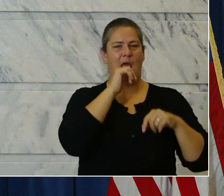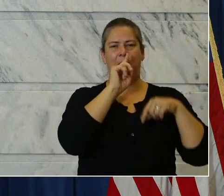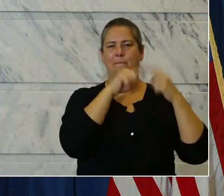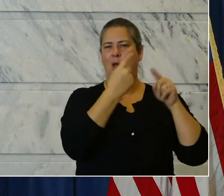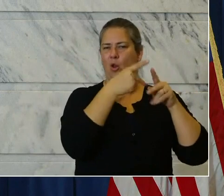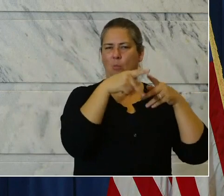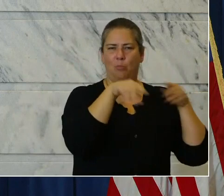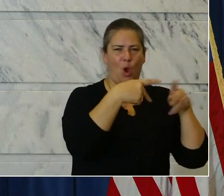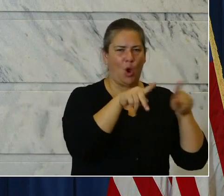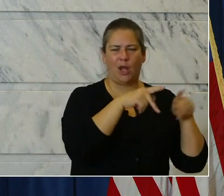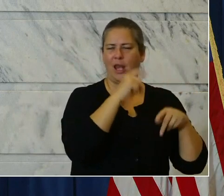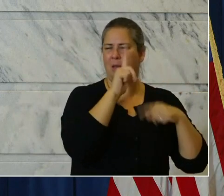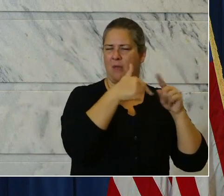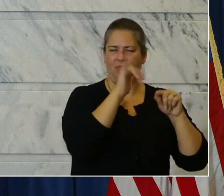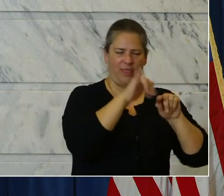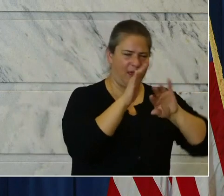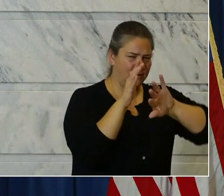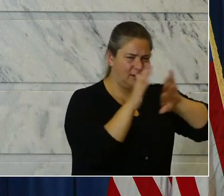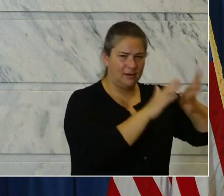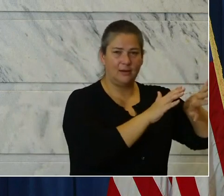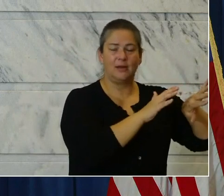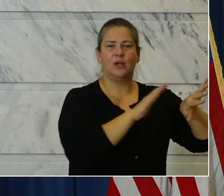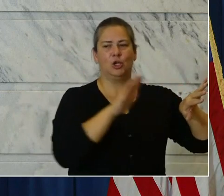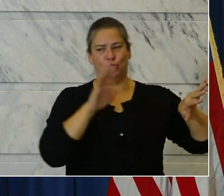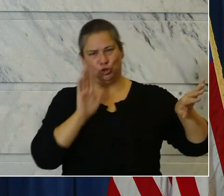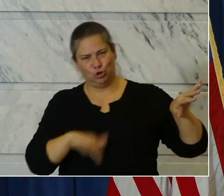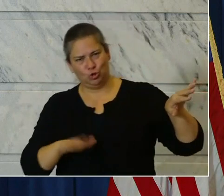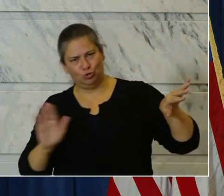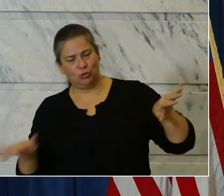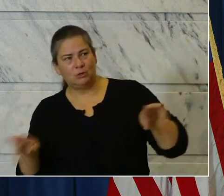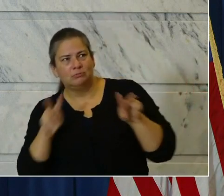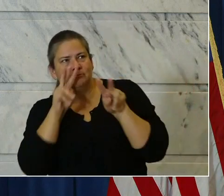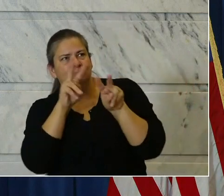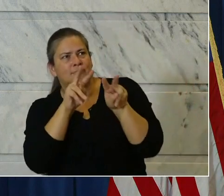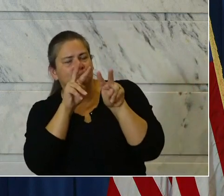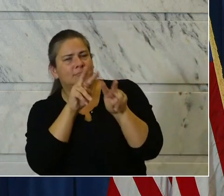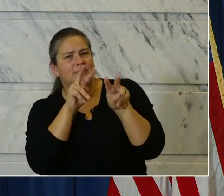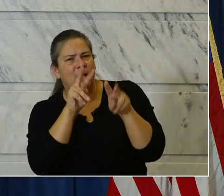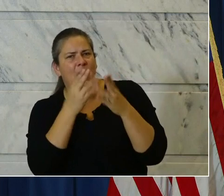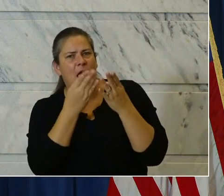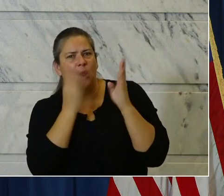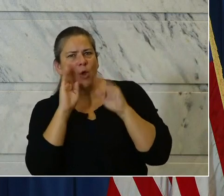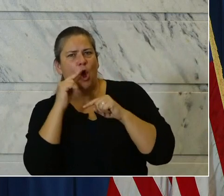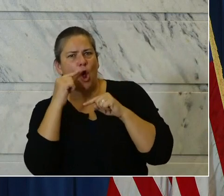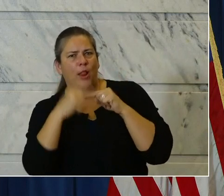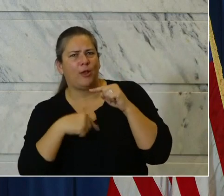ADULTS IN ABOUT THE BIG PARTY IT'S ABOUT THOSE KIDS WHO LOOK